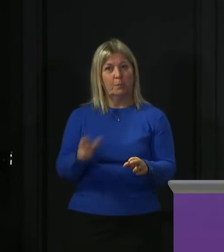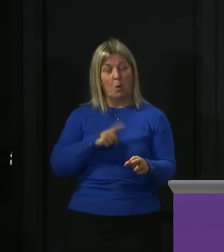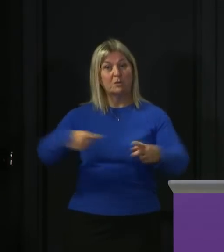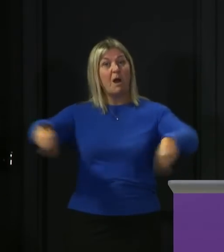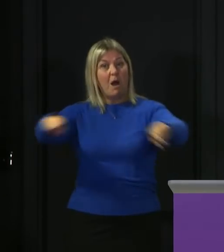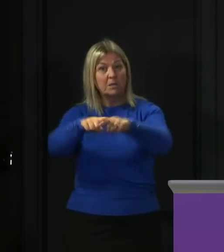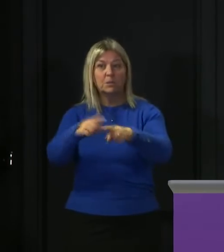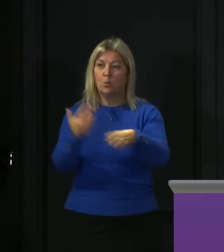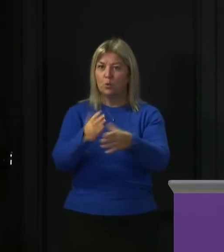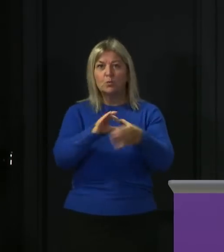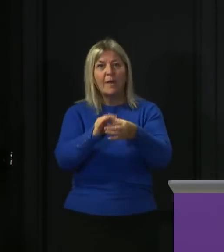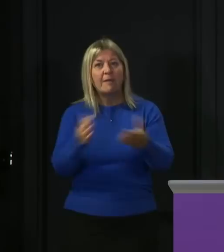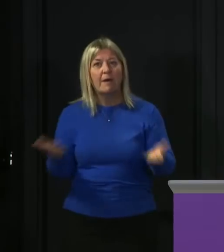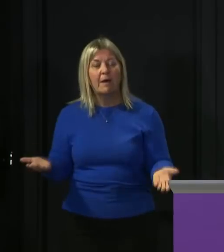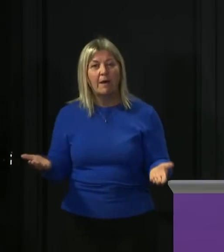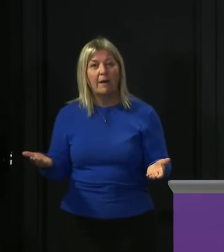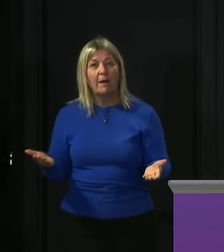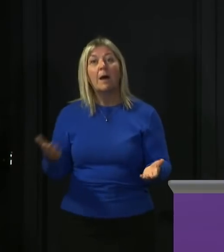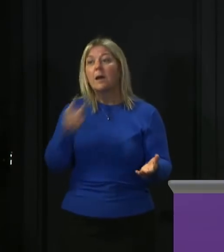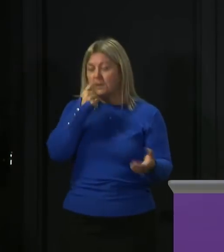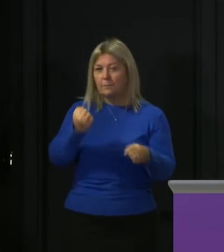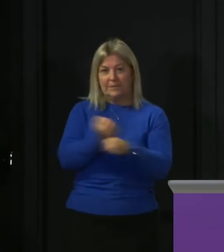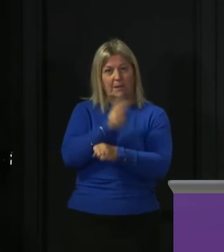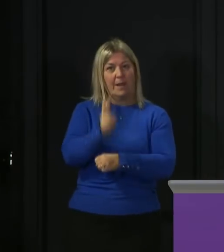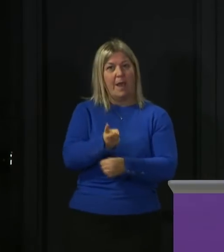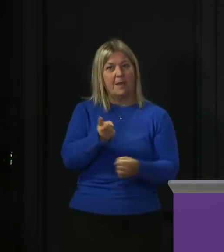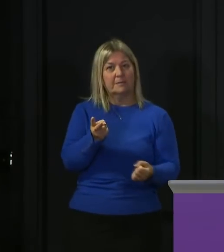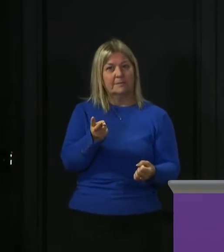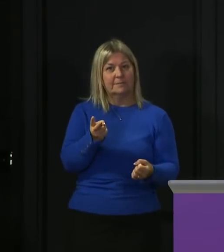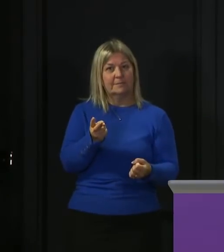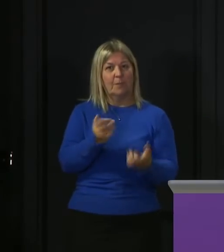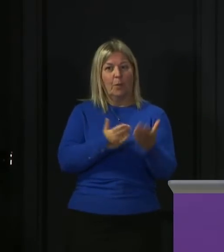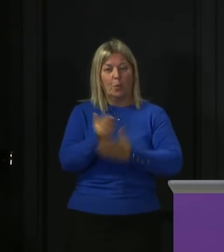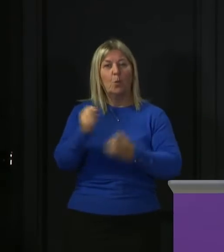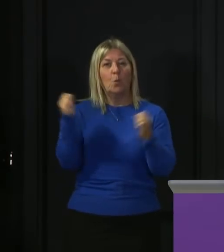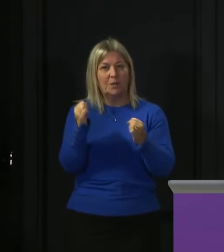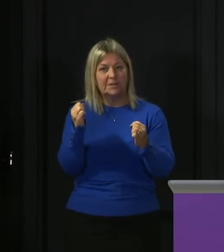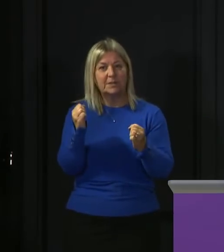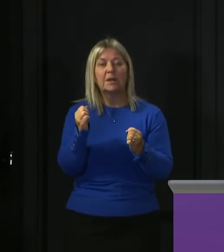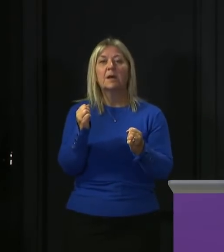lives and we are in winter, but it can be done. But it involves everybody, including students,